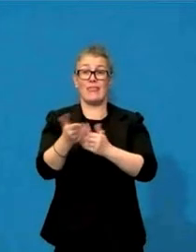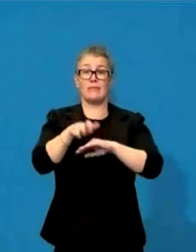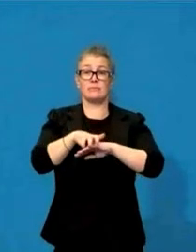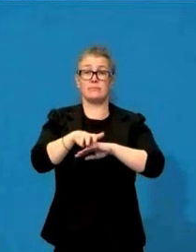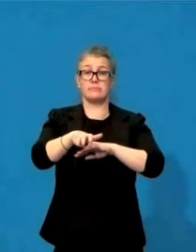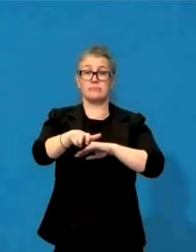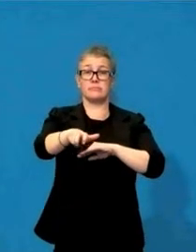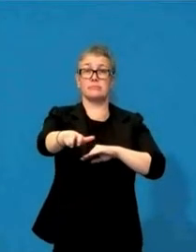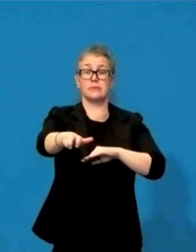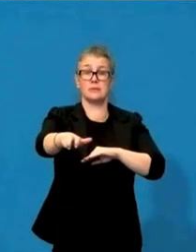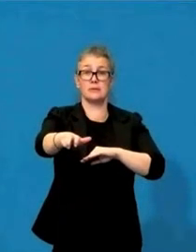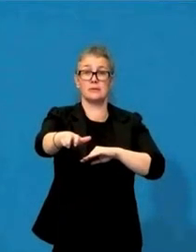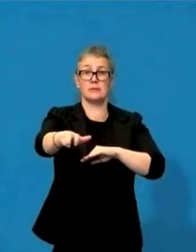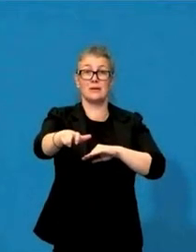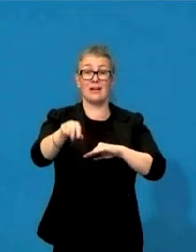That commode turned up last week with no seat.